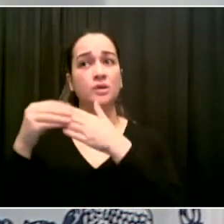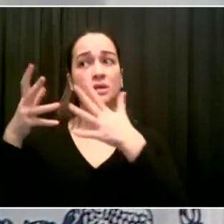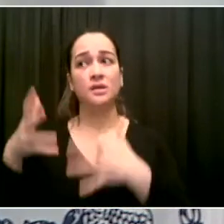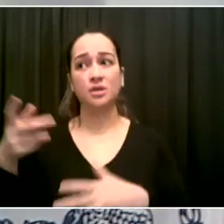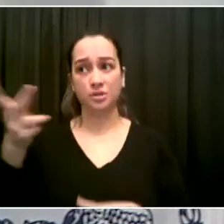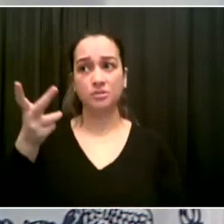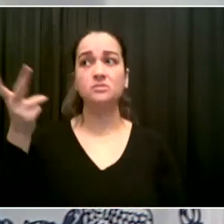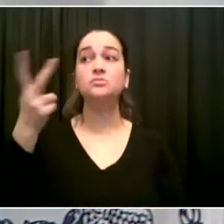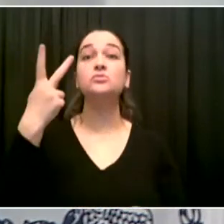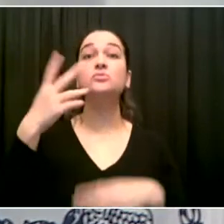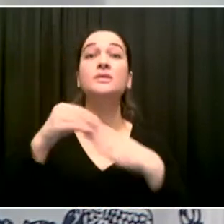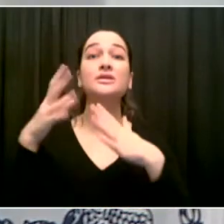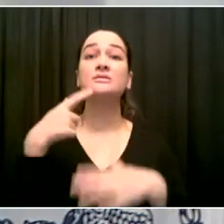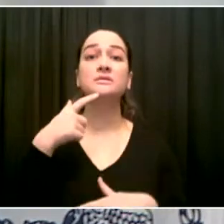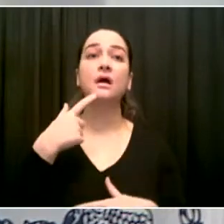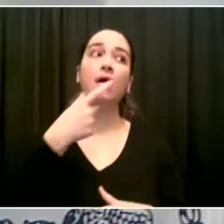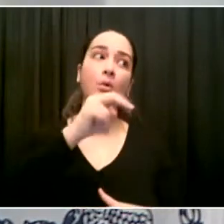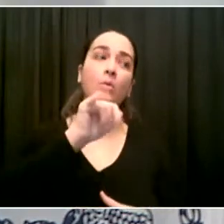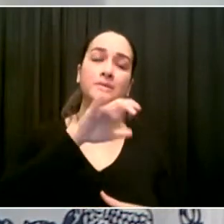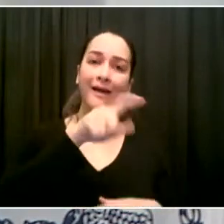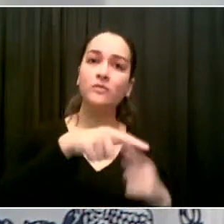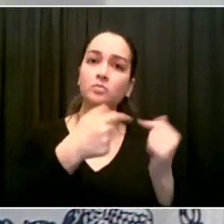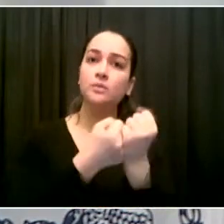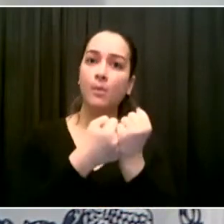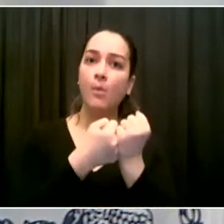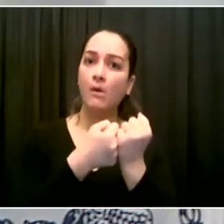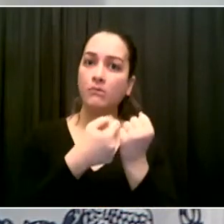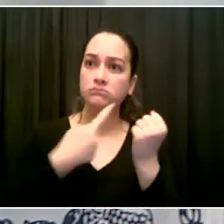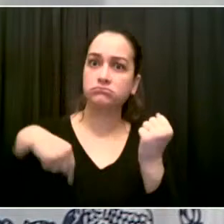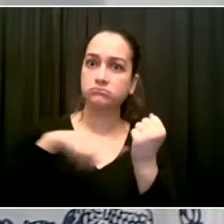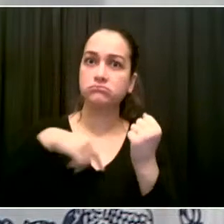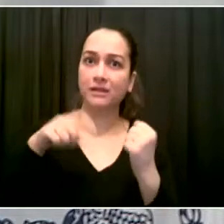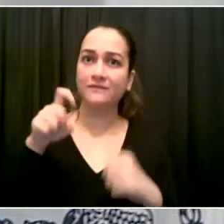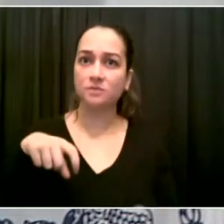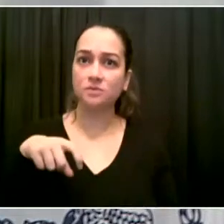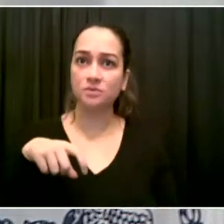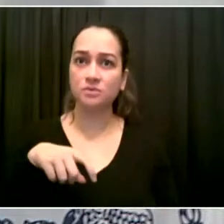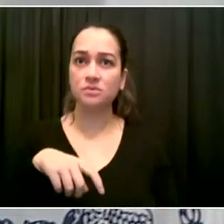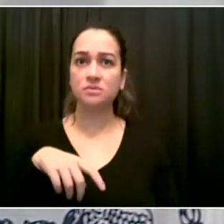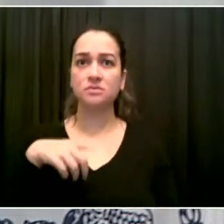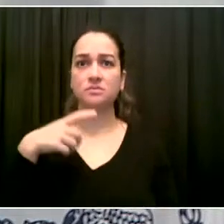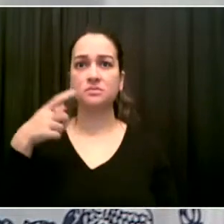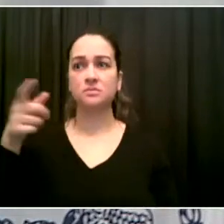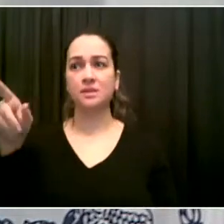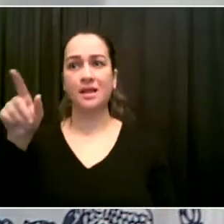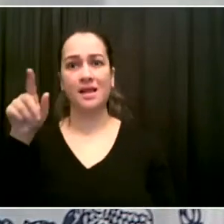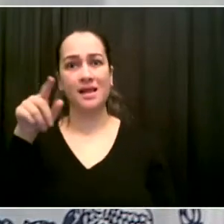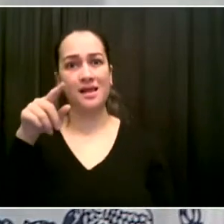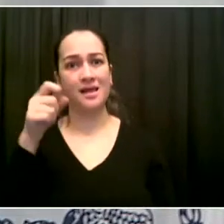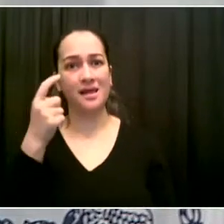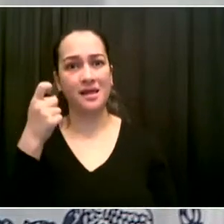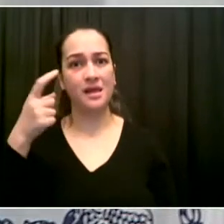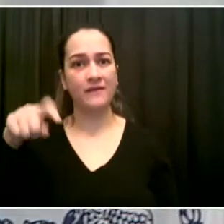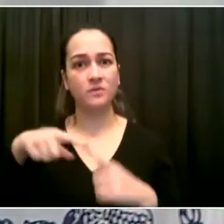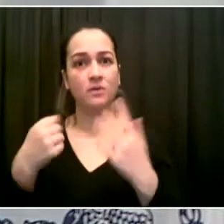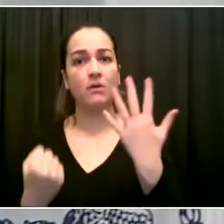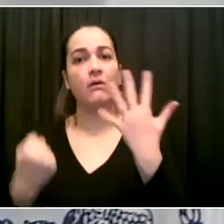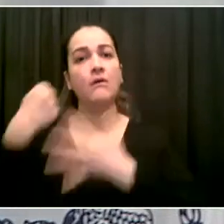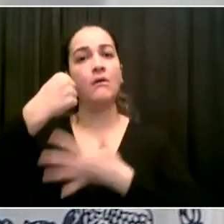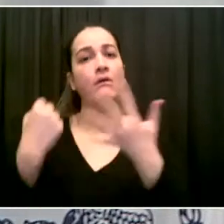PLAN IF YOU HAVE NYA THOUGHTS ON TRYING TO PRIORITIZE THESE NEIGHBORHOODS BEFORE ALL NEWEW